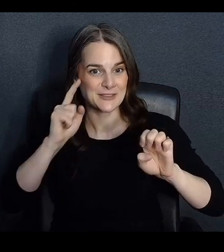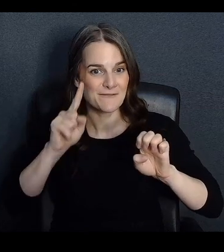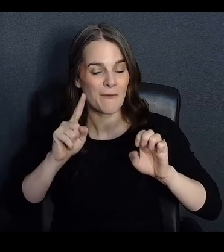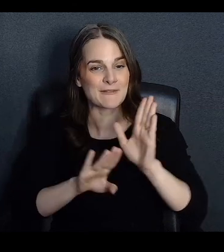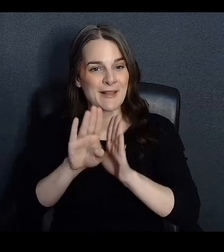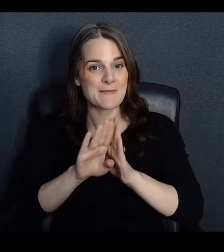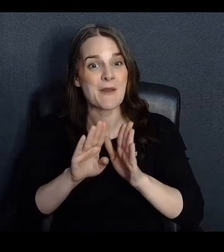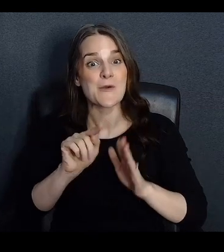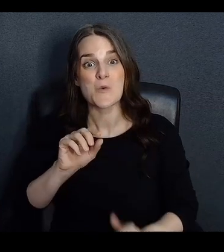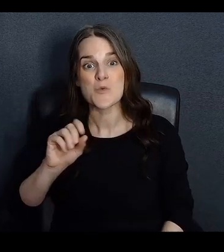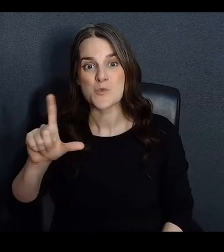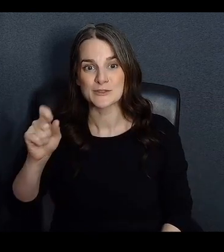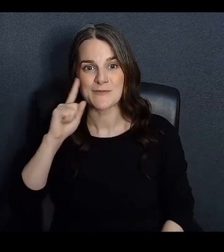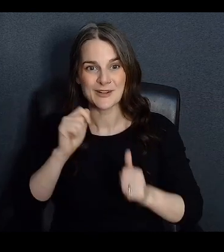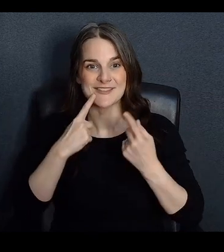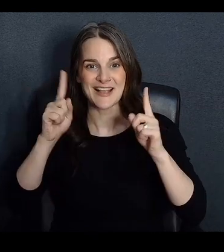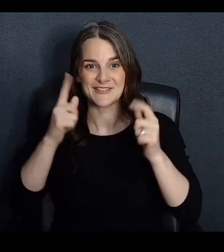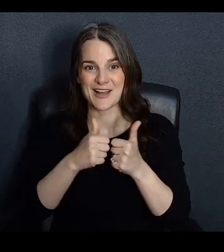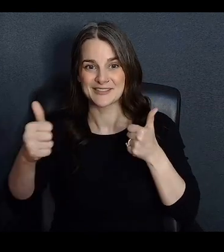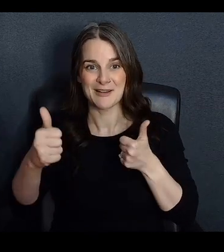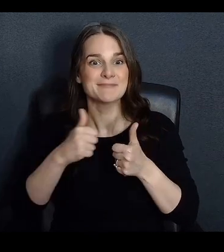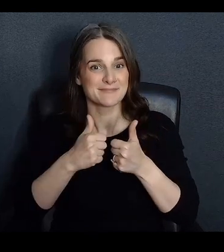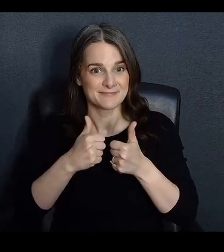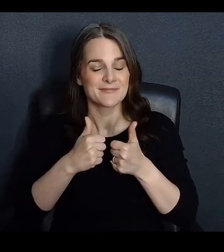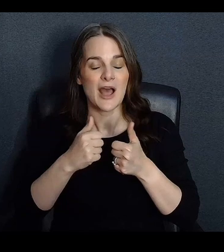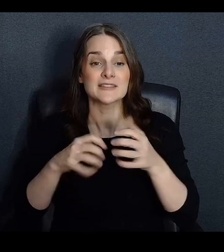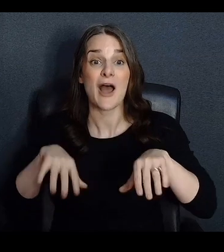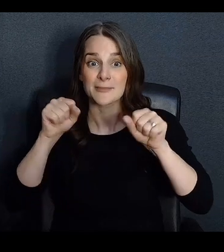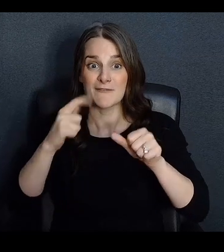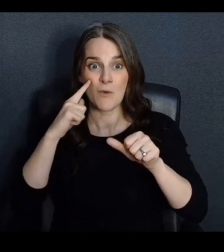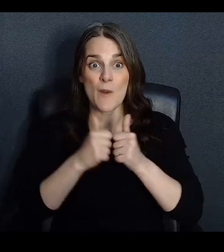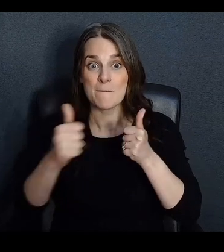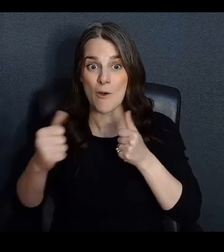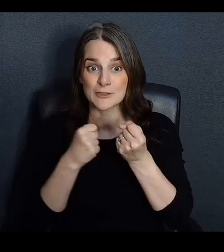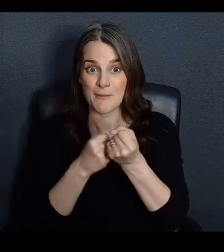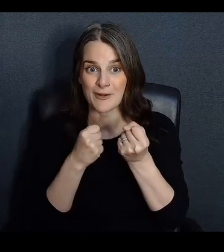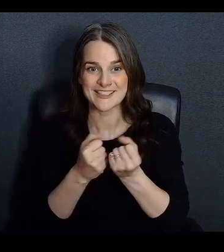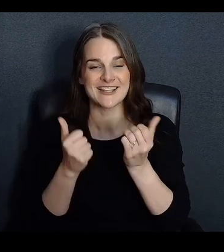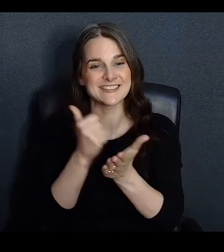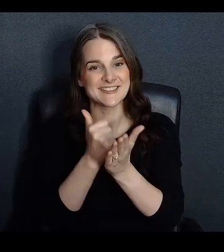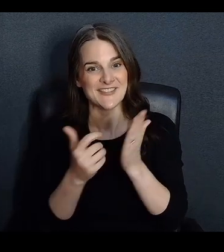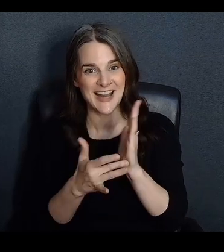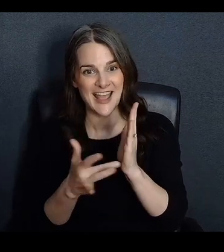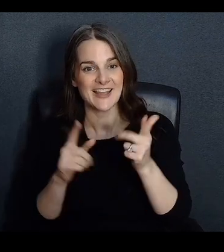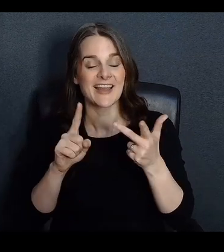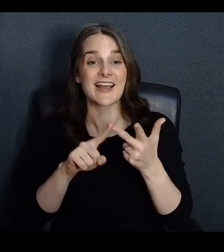for successful adoption of remote supports and assistive tech, a statewide assessment to plan and benchmark